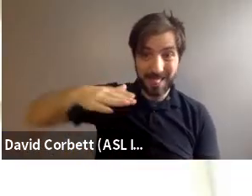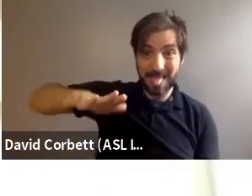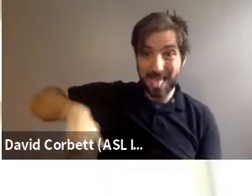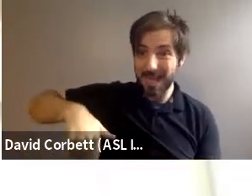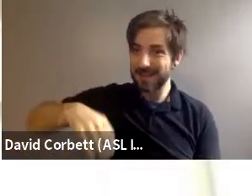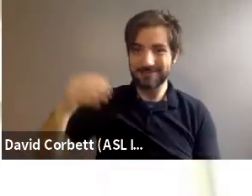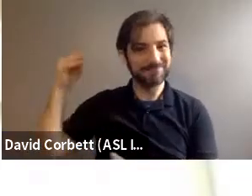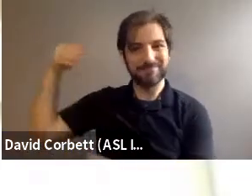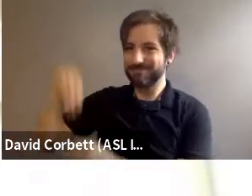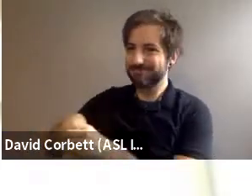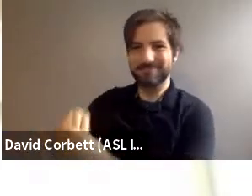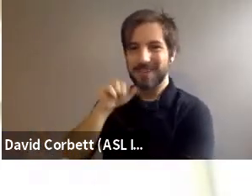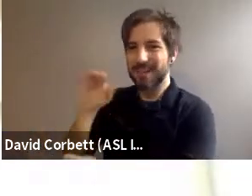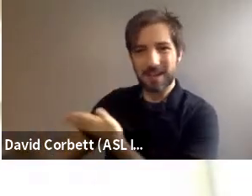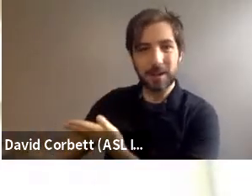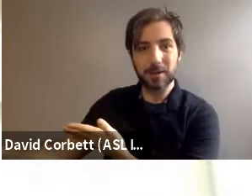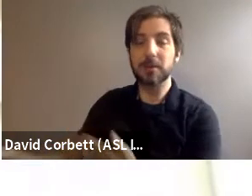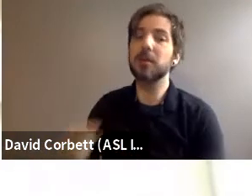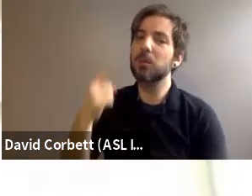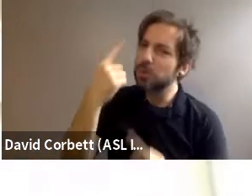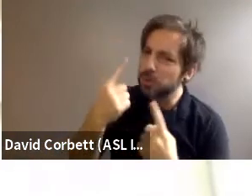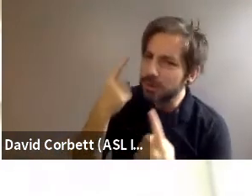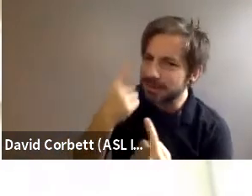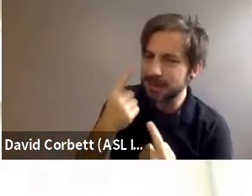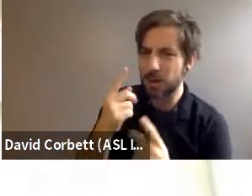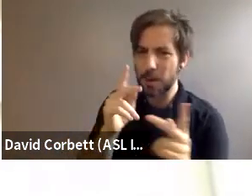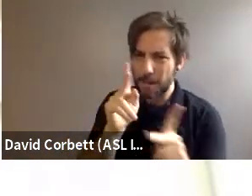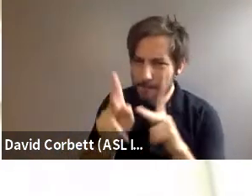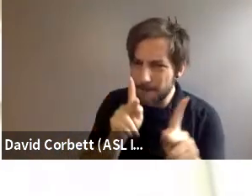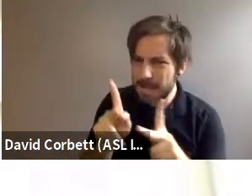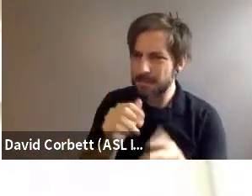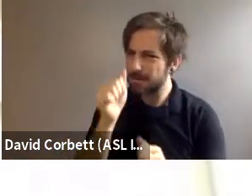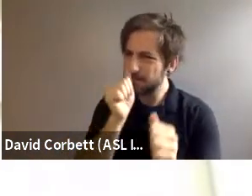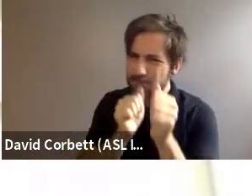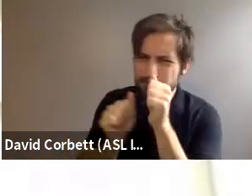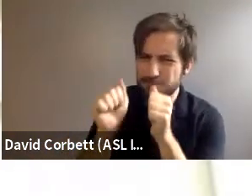And when you consider what some people have gone through for our right to vote, being